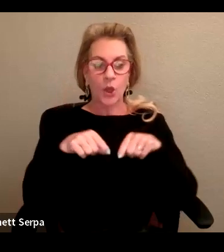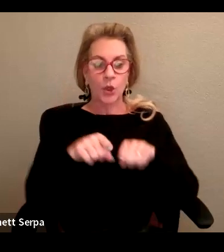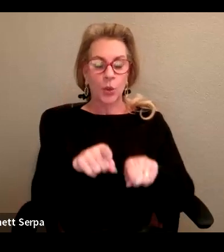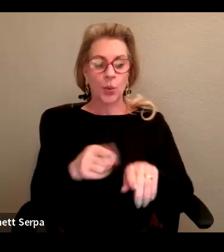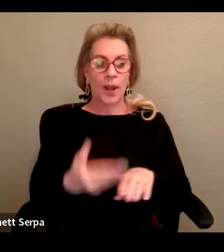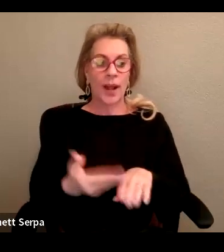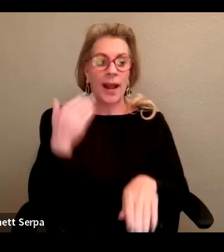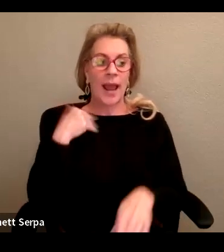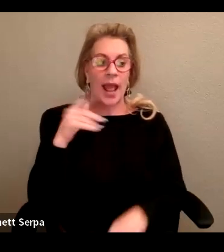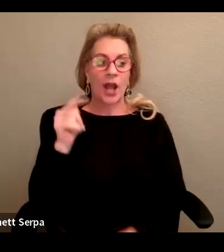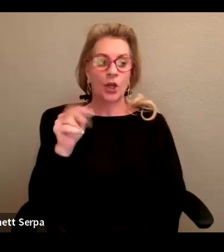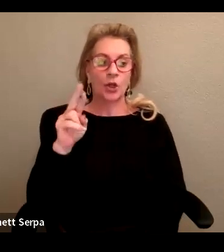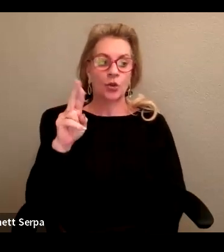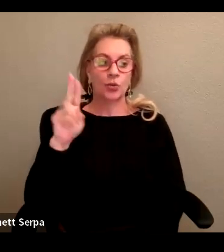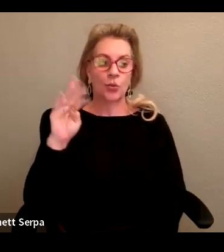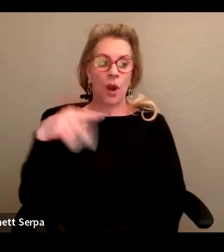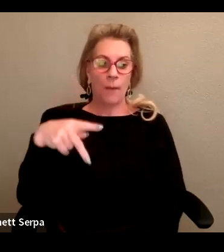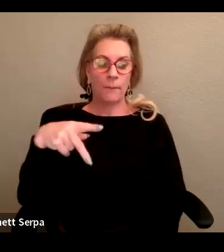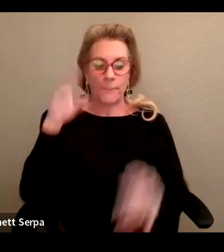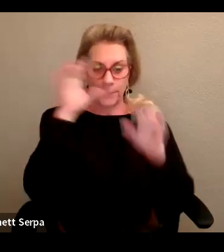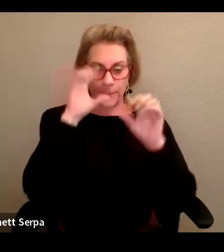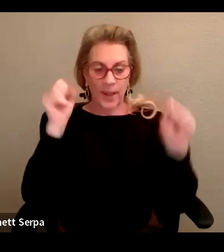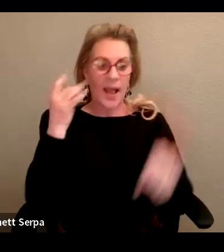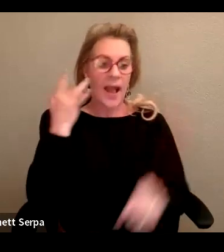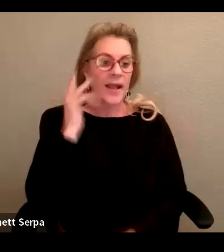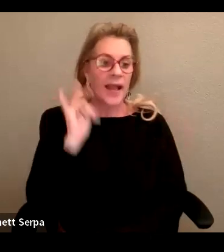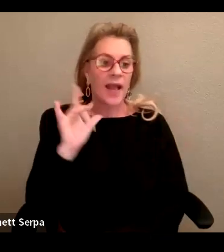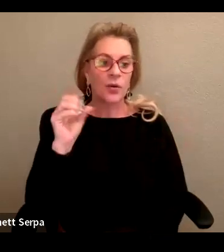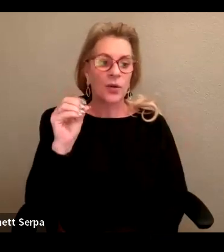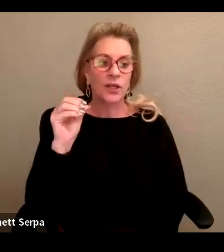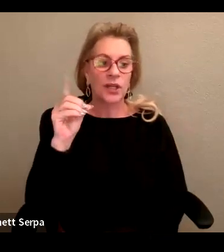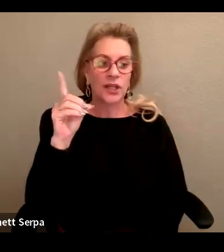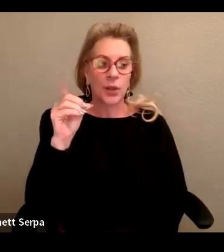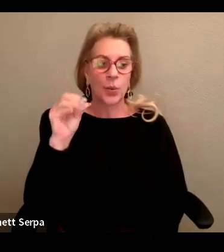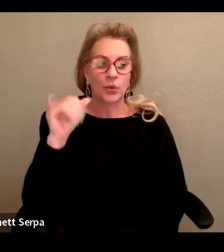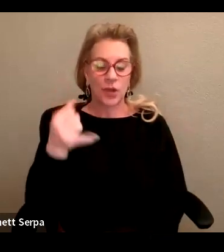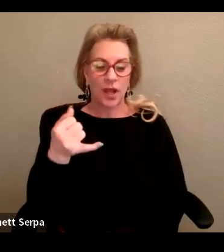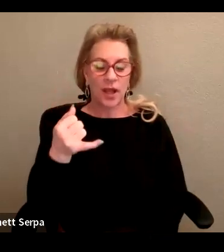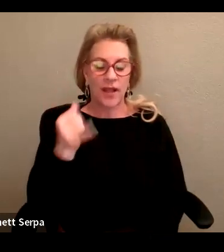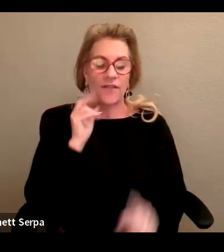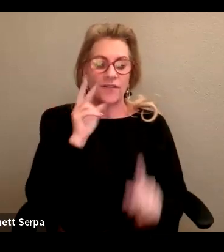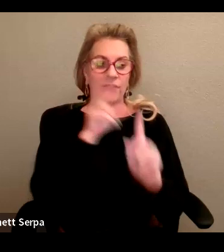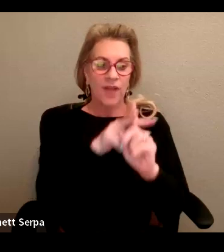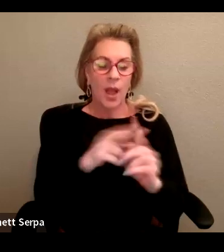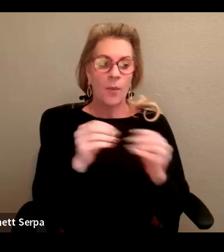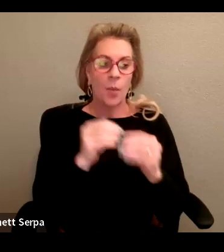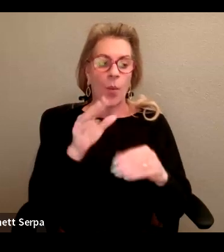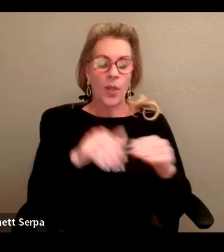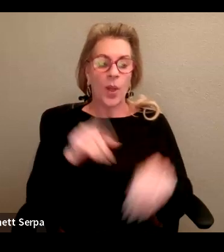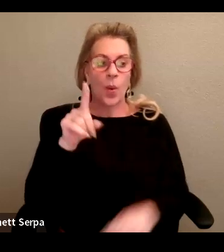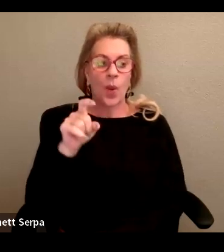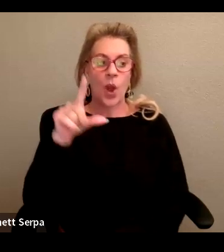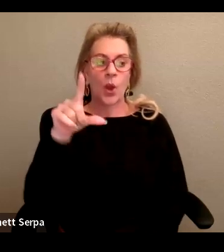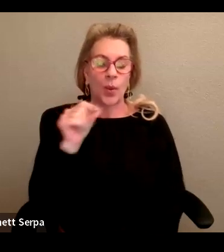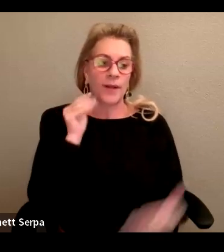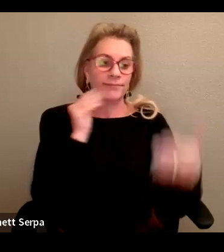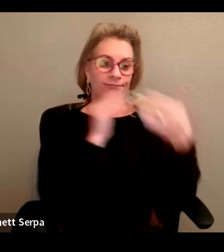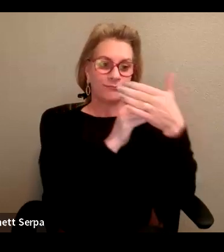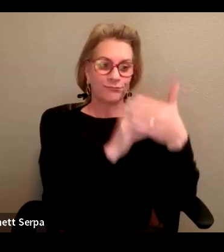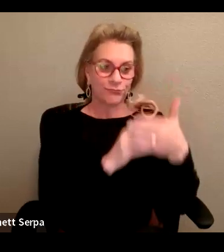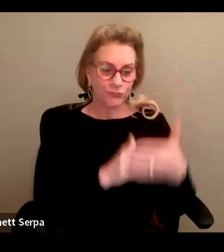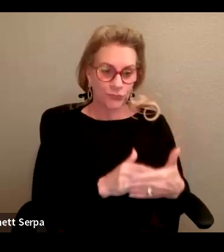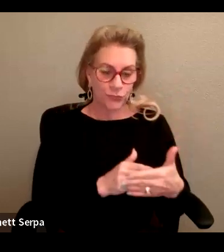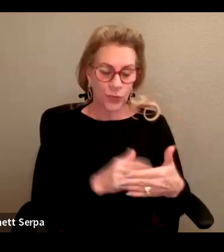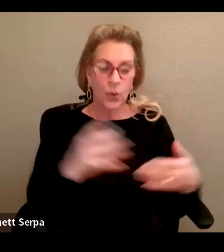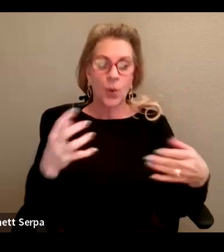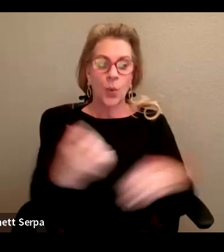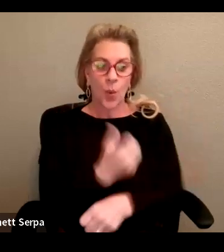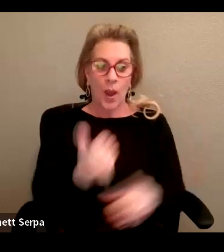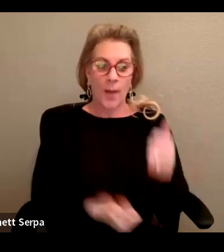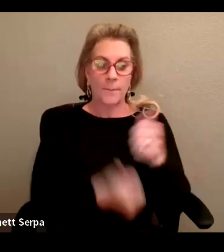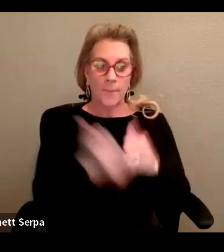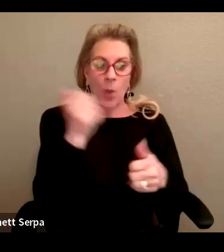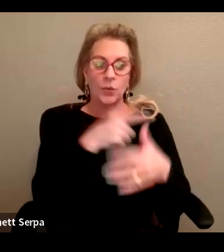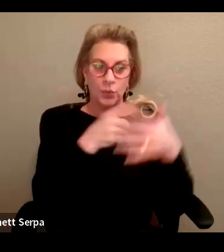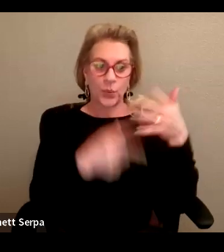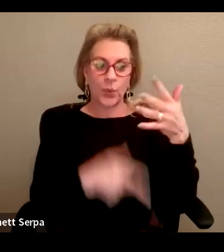Administration California doj filed more than 120 lawsuits and won the LA the vast majority